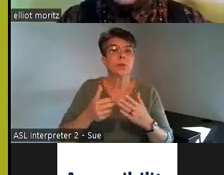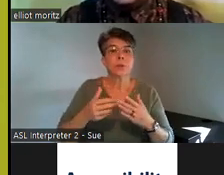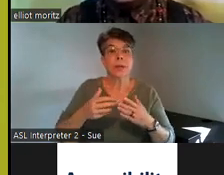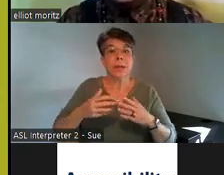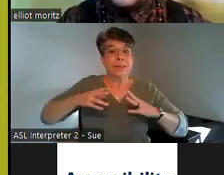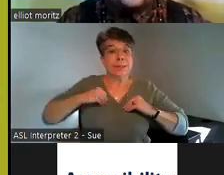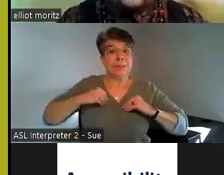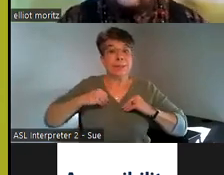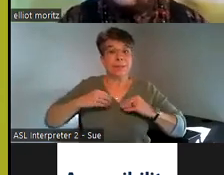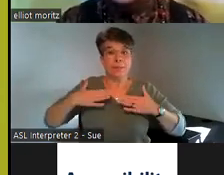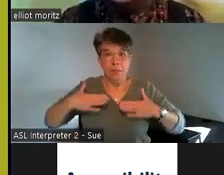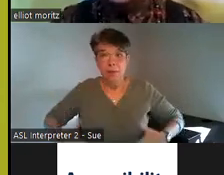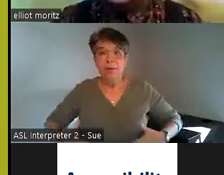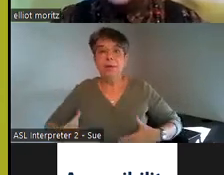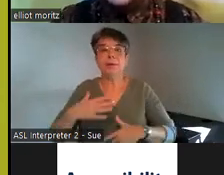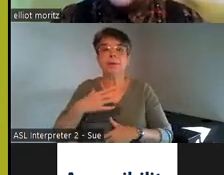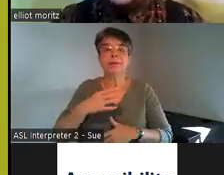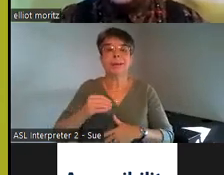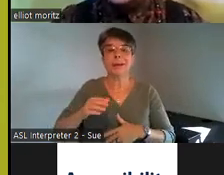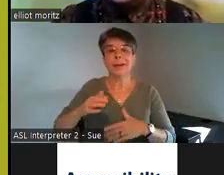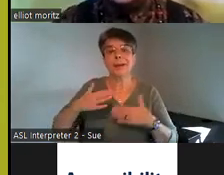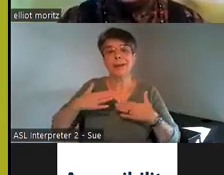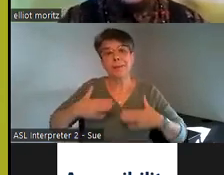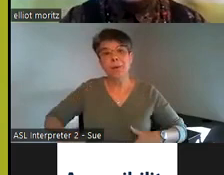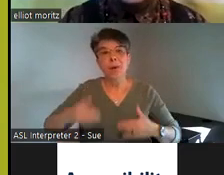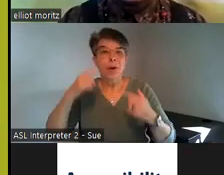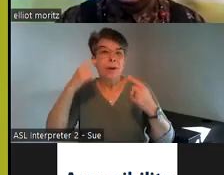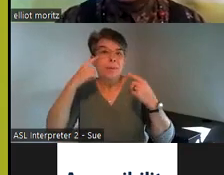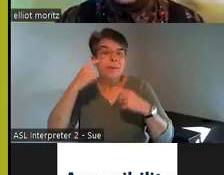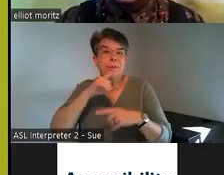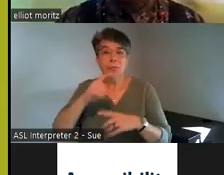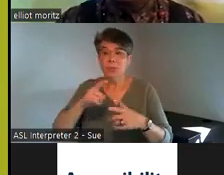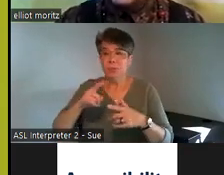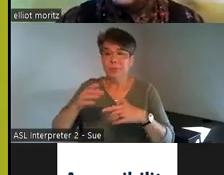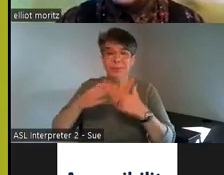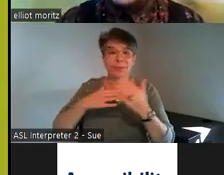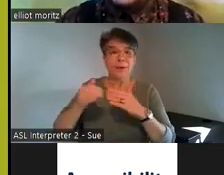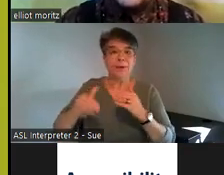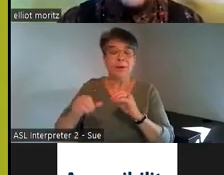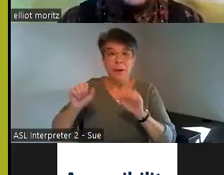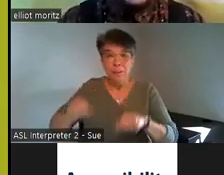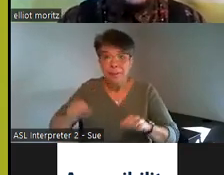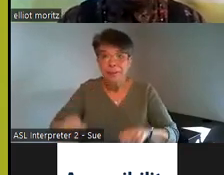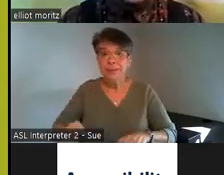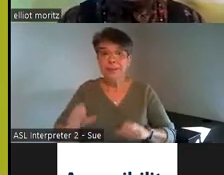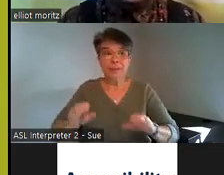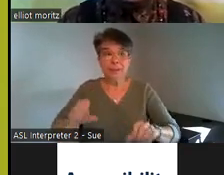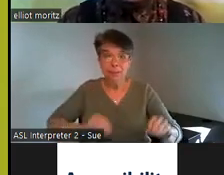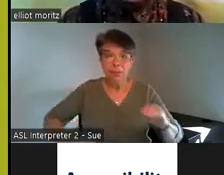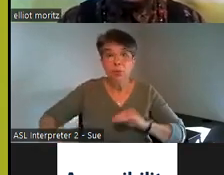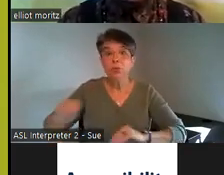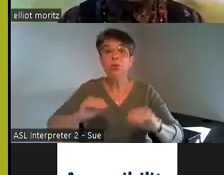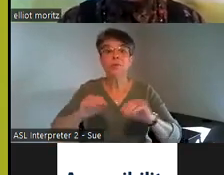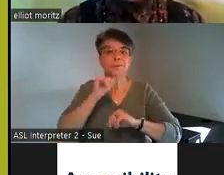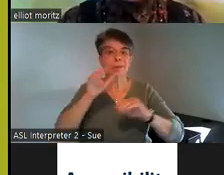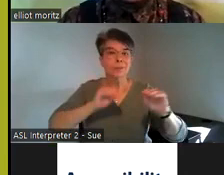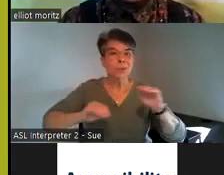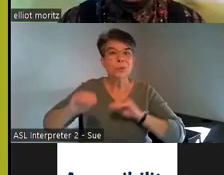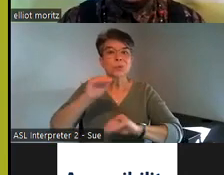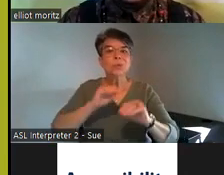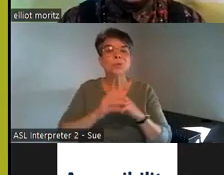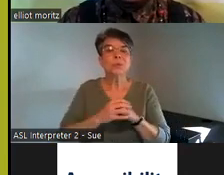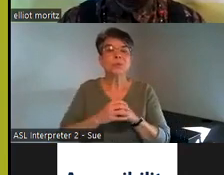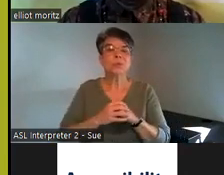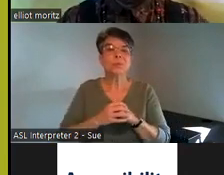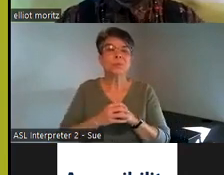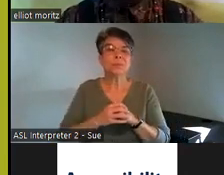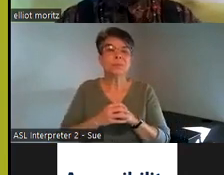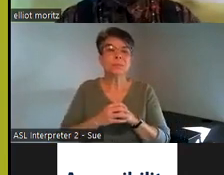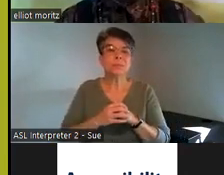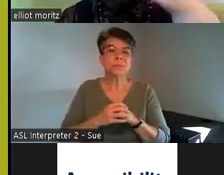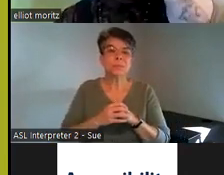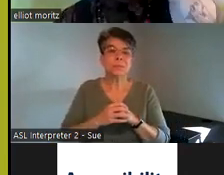Minds at all levels of ability at all levels of Mobility a lot of it is something I've found to